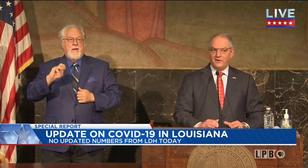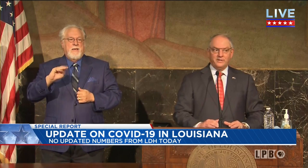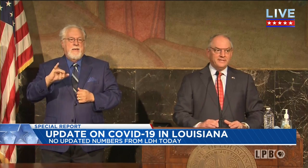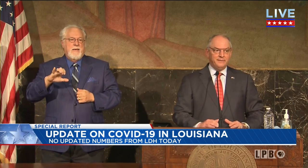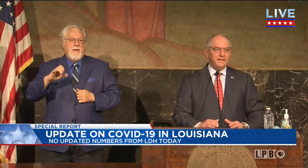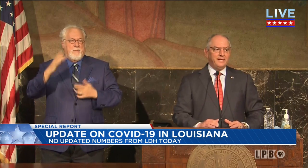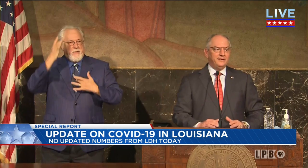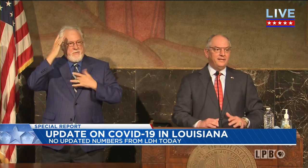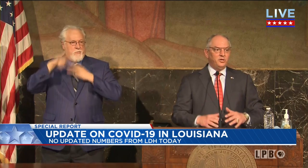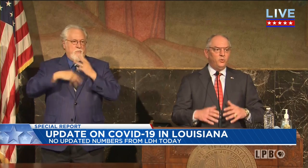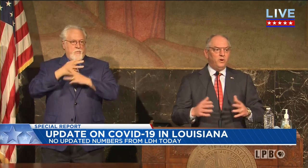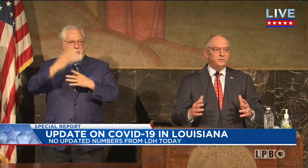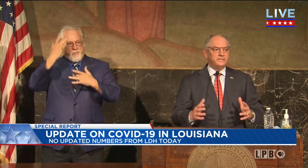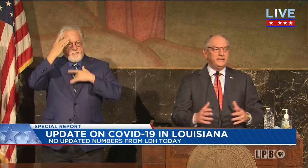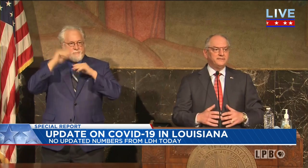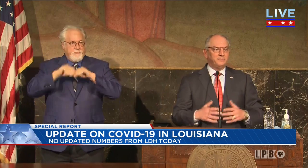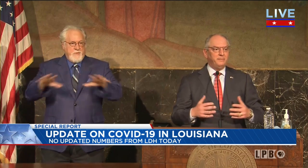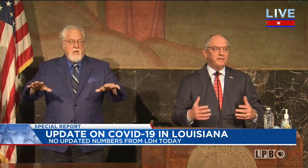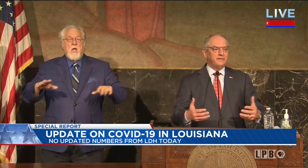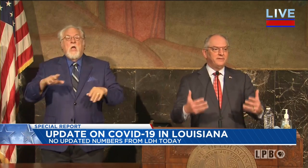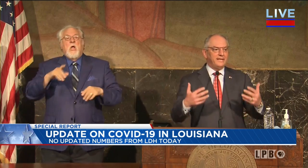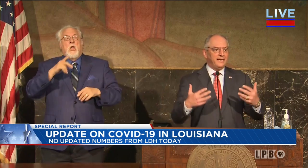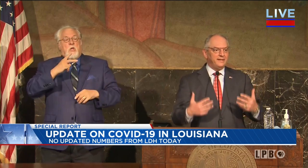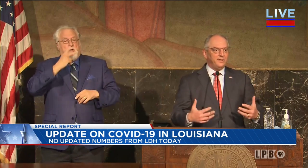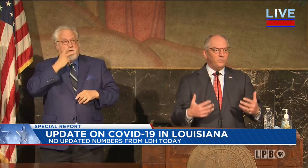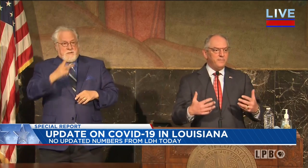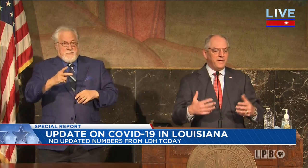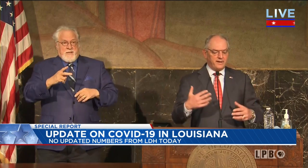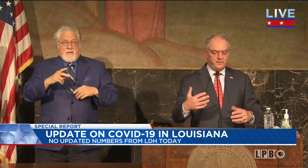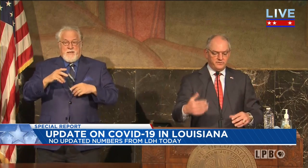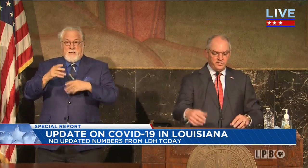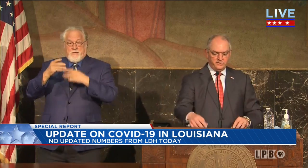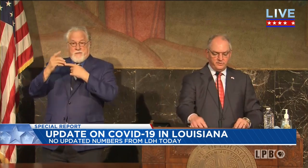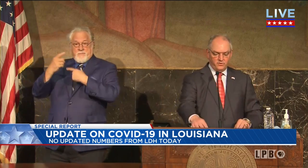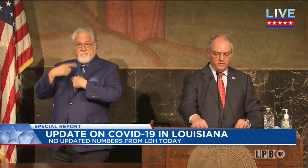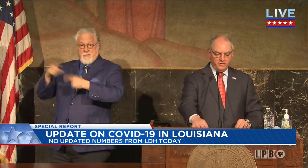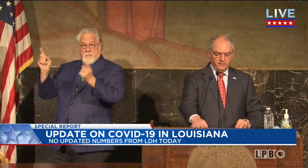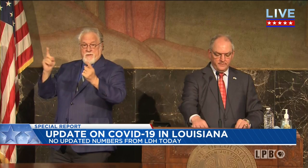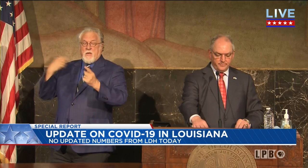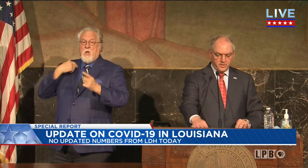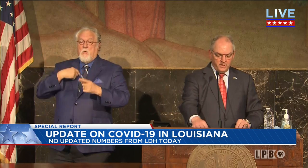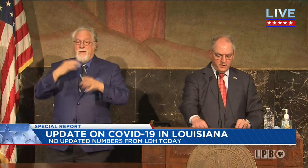AND ALSO FOR ME TO UNDERSTAND WHAT'S GOING ON WITH RESPECT TO THE PANDEMIC.